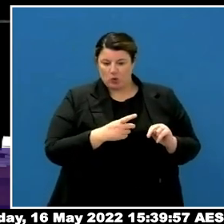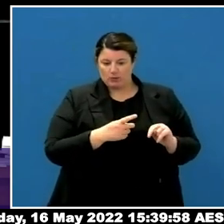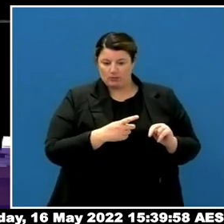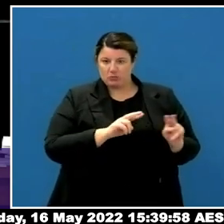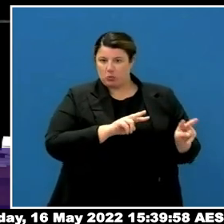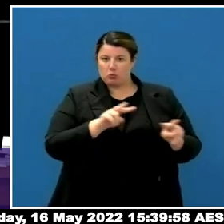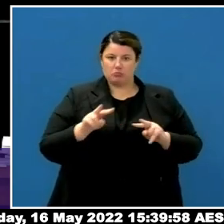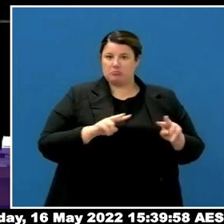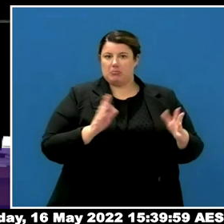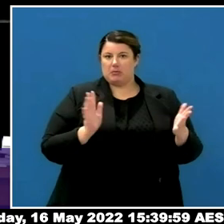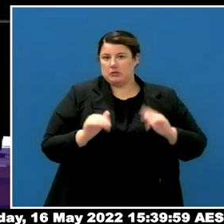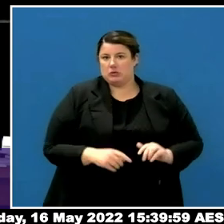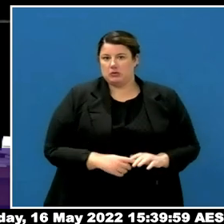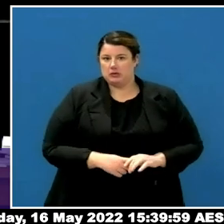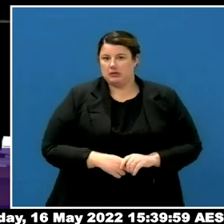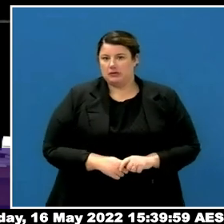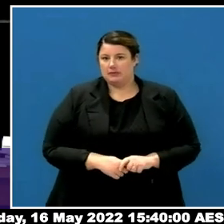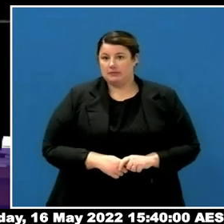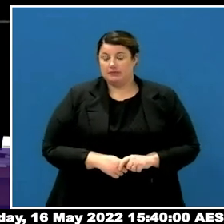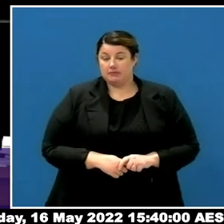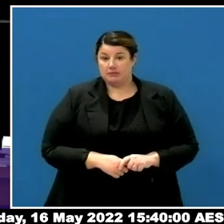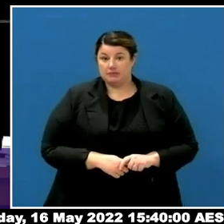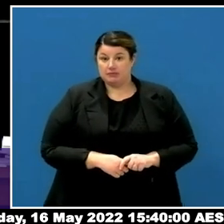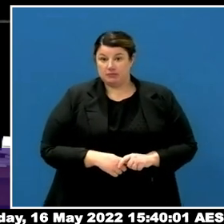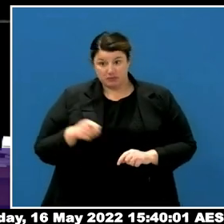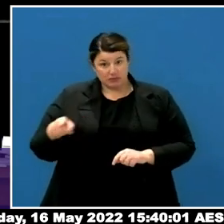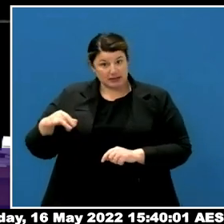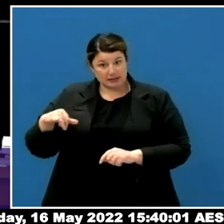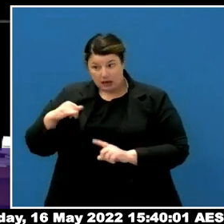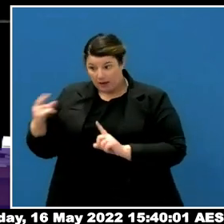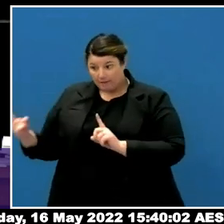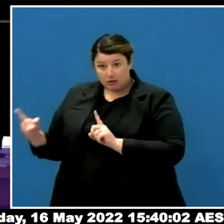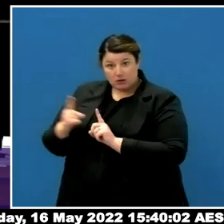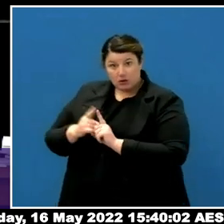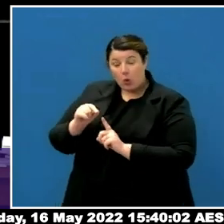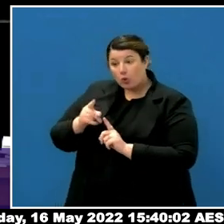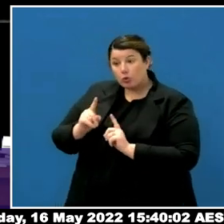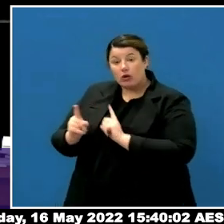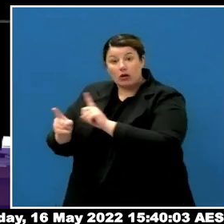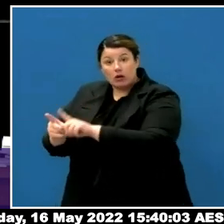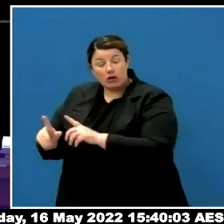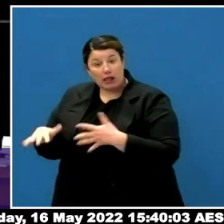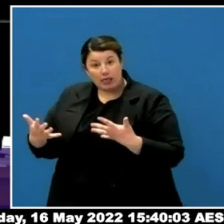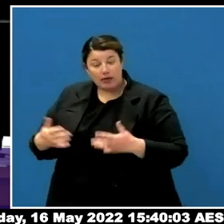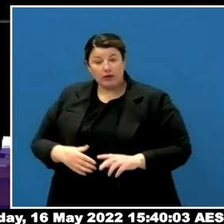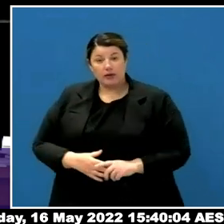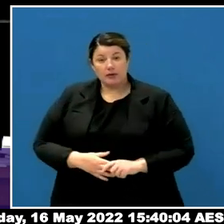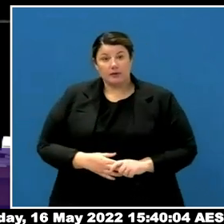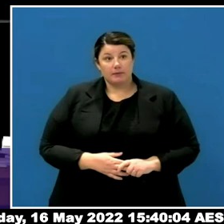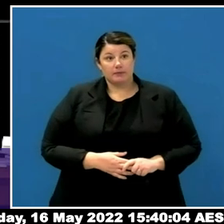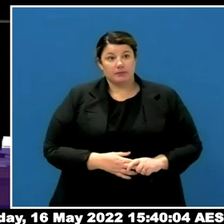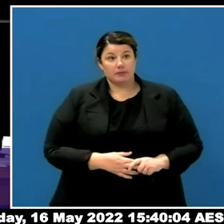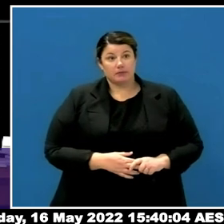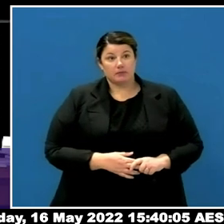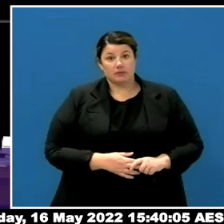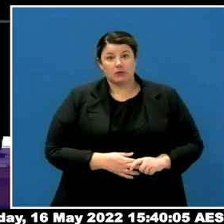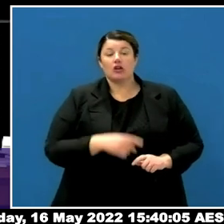Did she approach you or you her? Yes, she approached all the parents. She was - sat with us on the day.